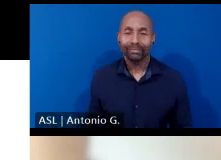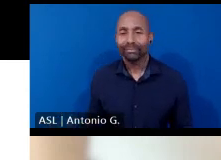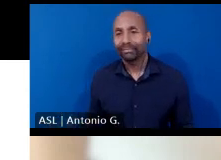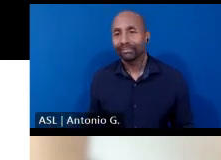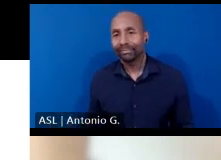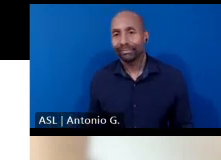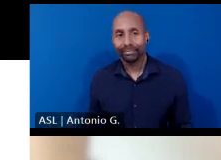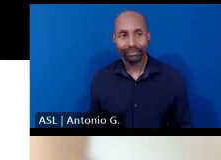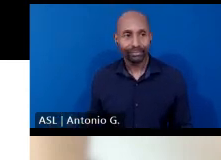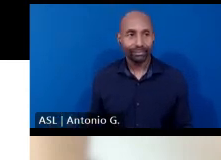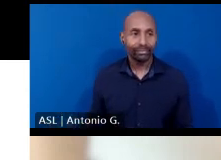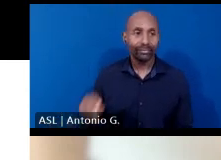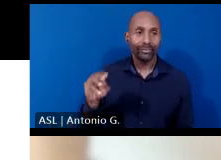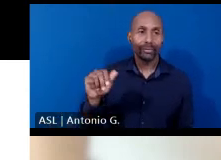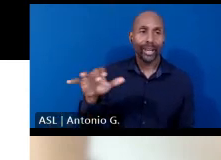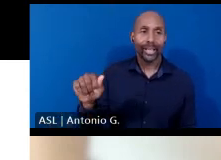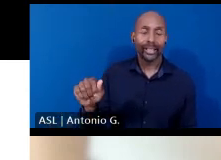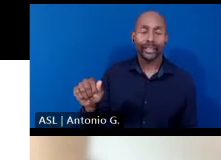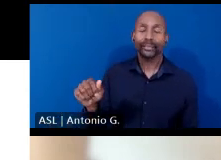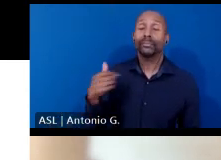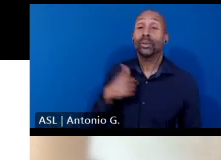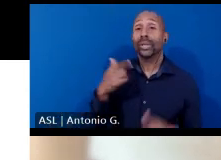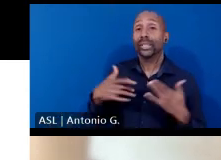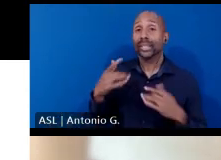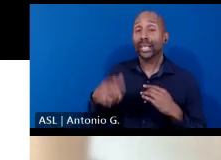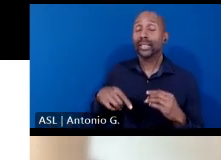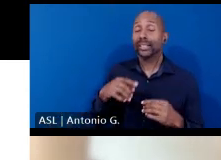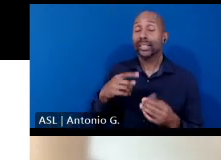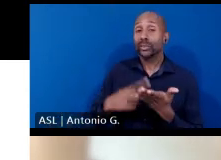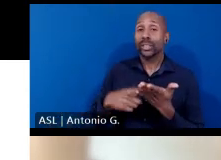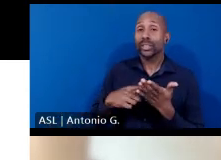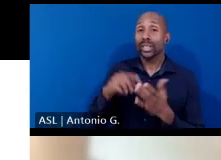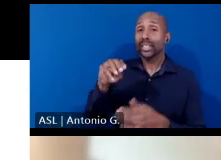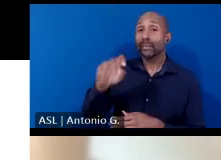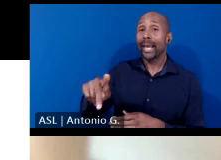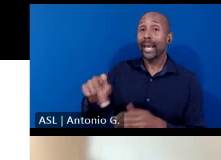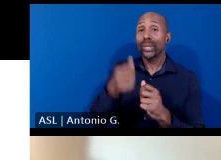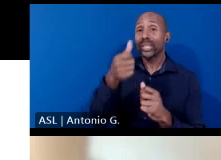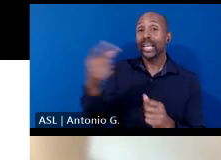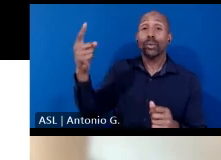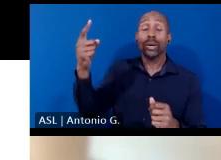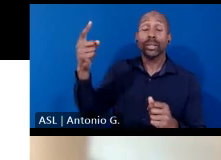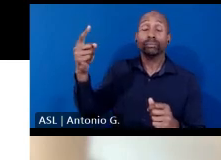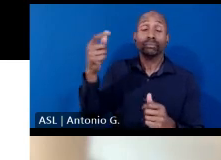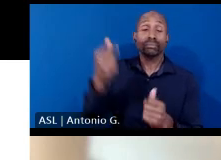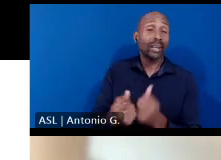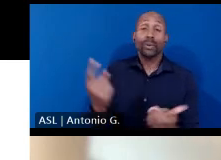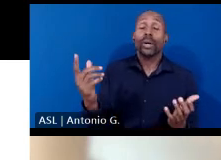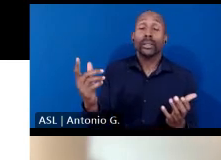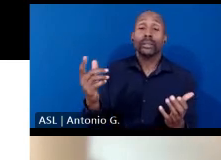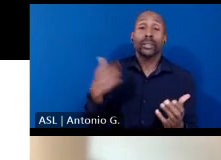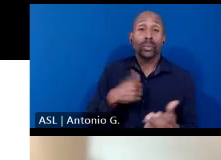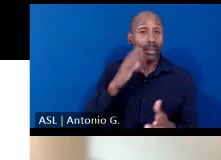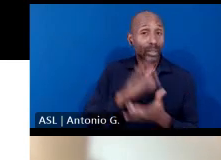And I'll just say that we're excited to talk about the map with anyone and everyone. And we believe it's a useful tool to help anchor